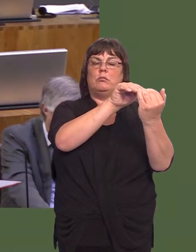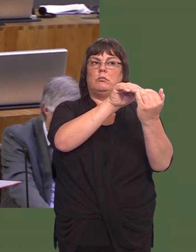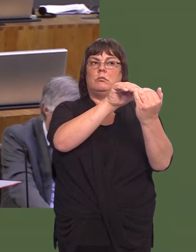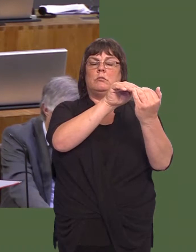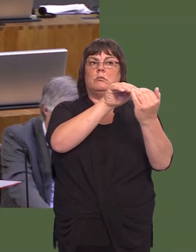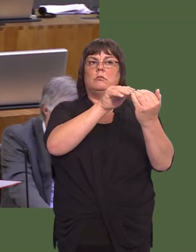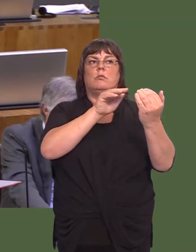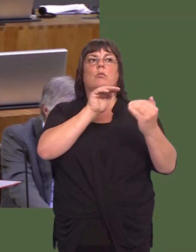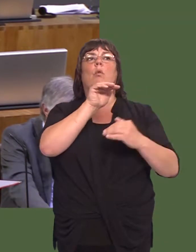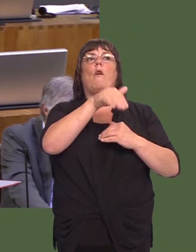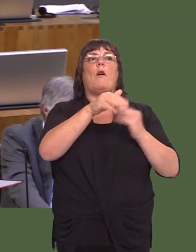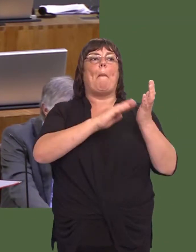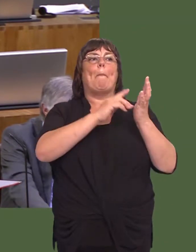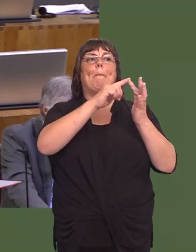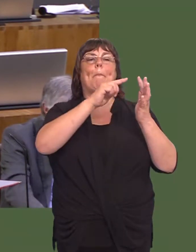on the Menai strait.